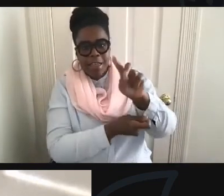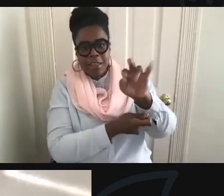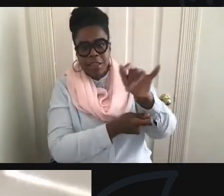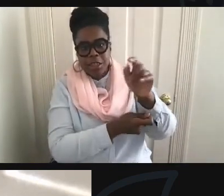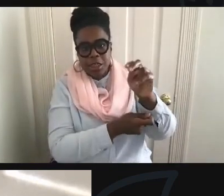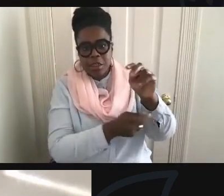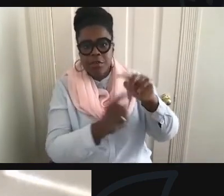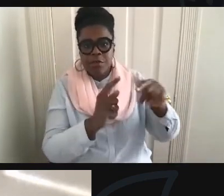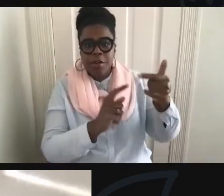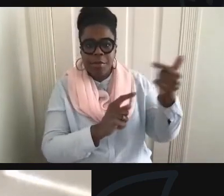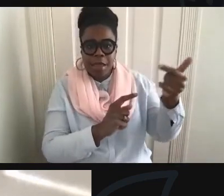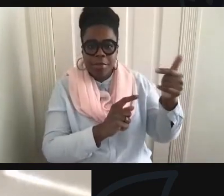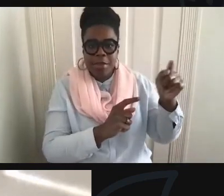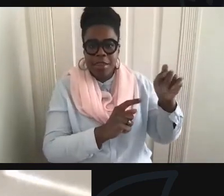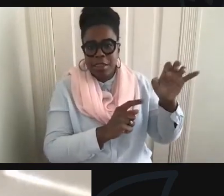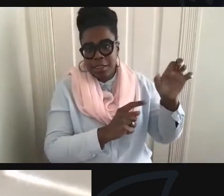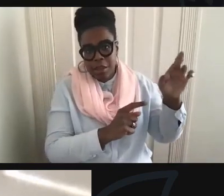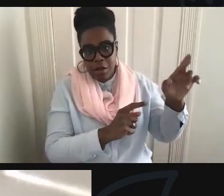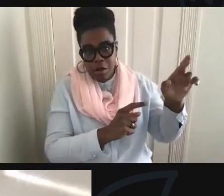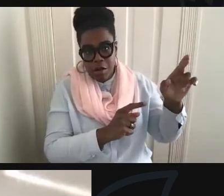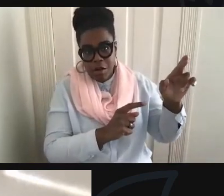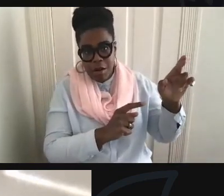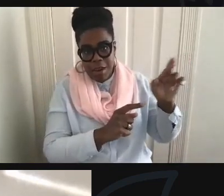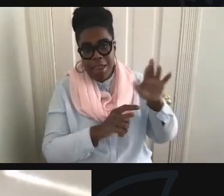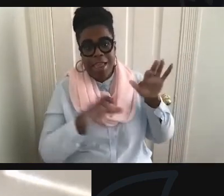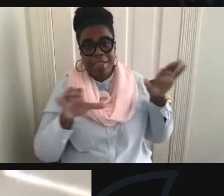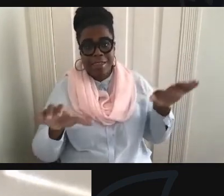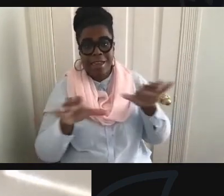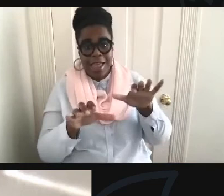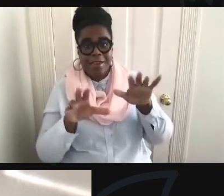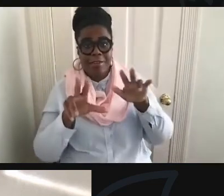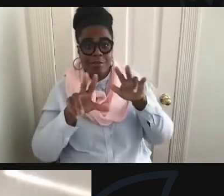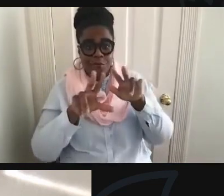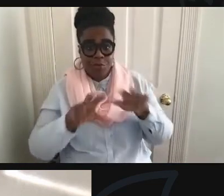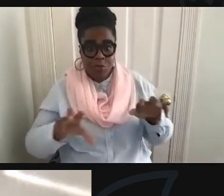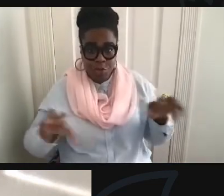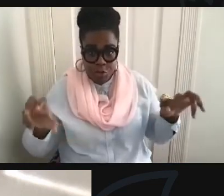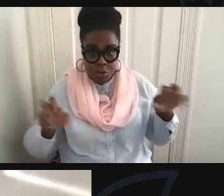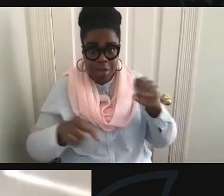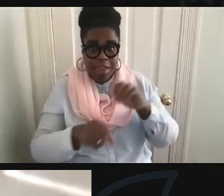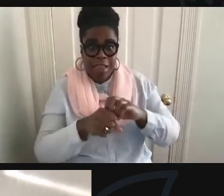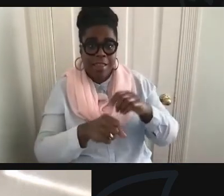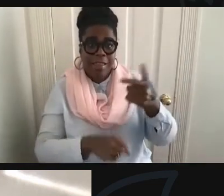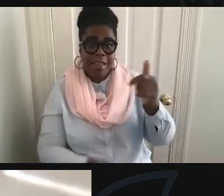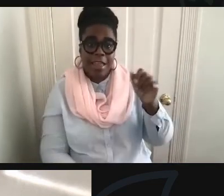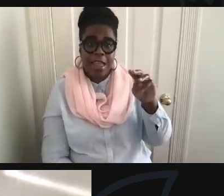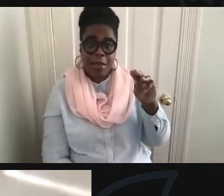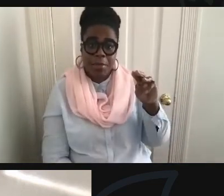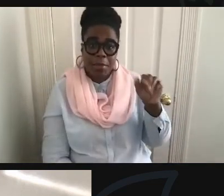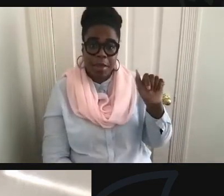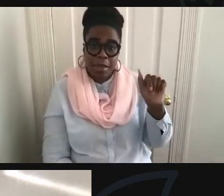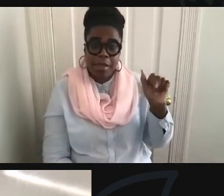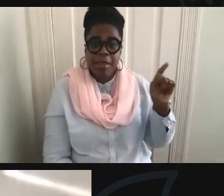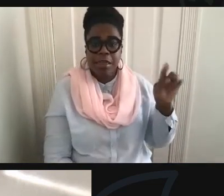Delta TCRs. And this is, you know, a really active area of research in the Gamma Delta field and we've thought about